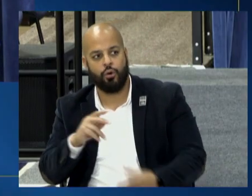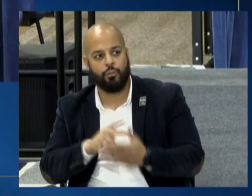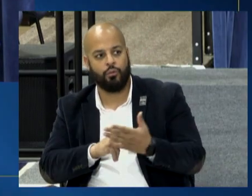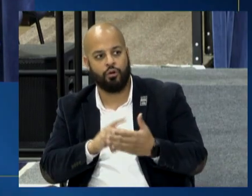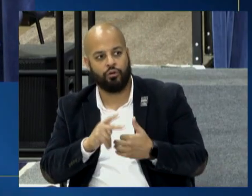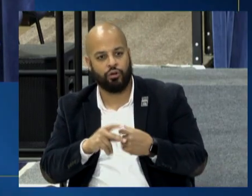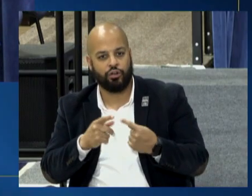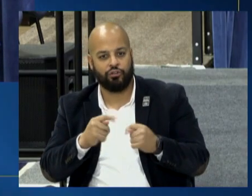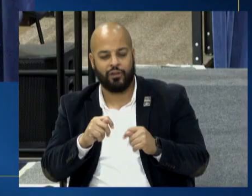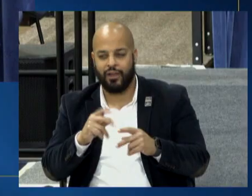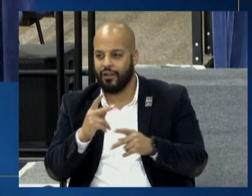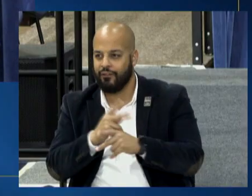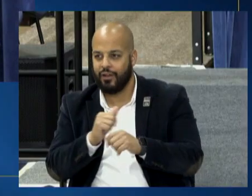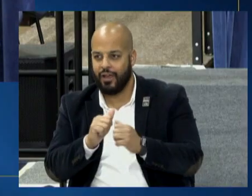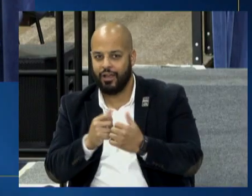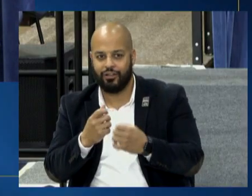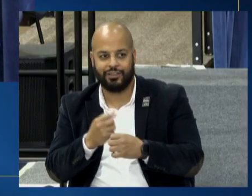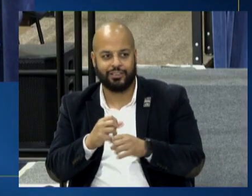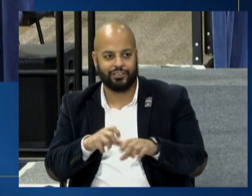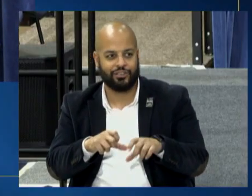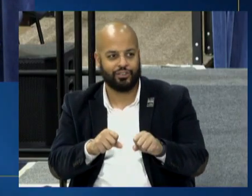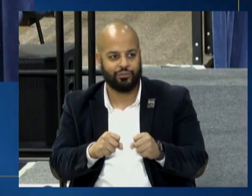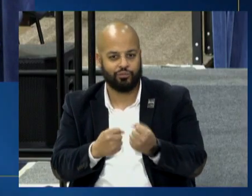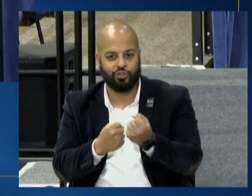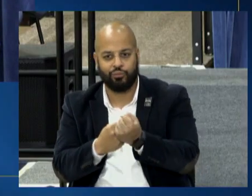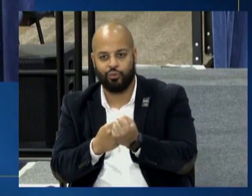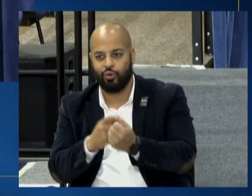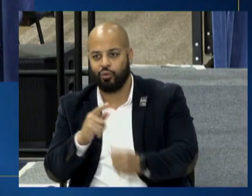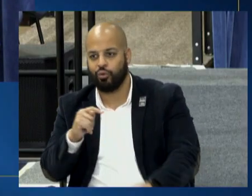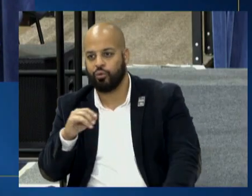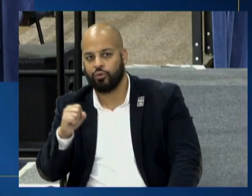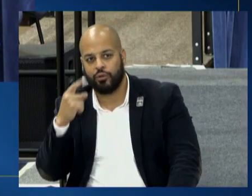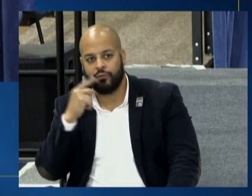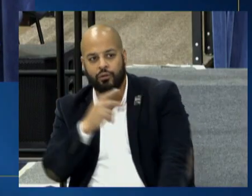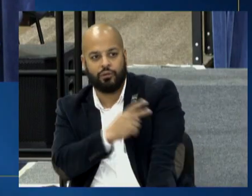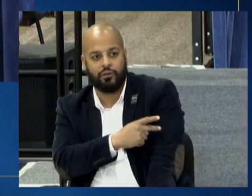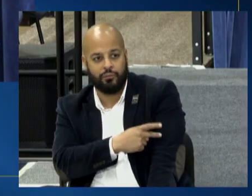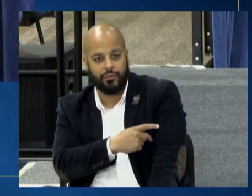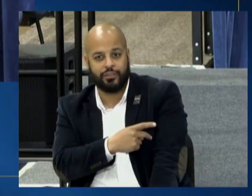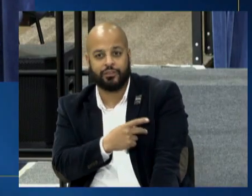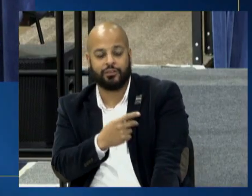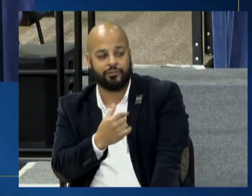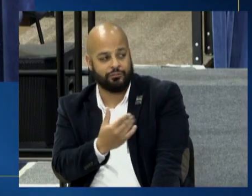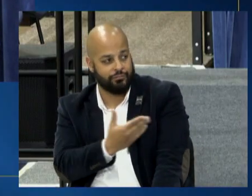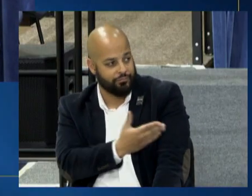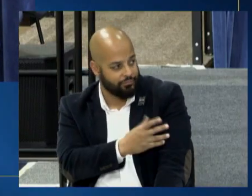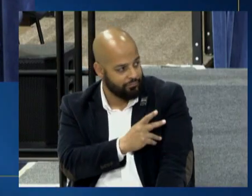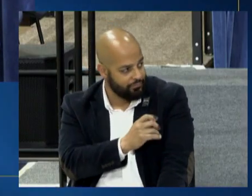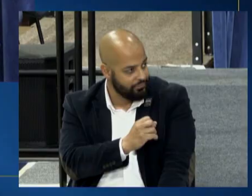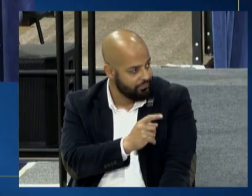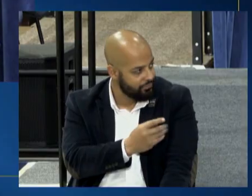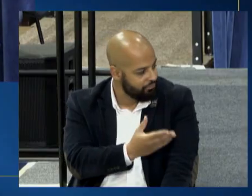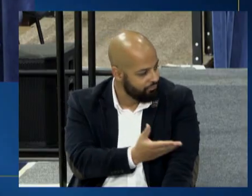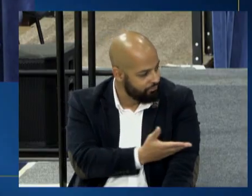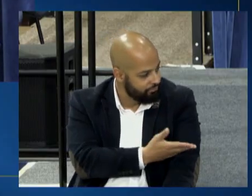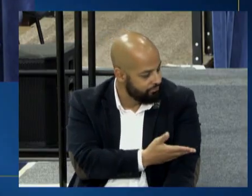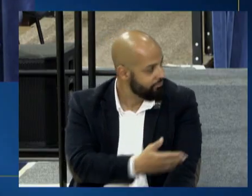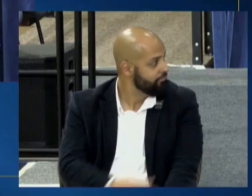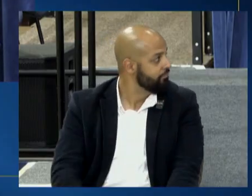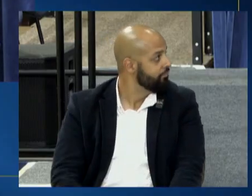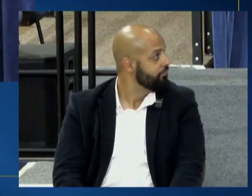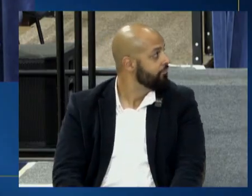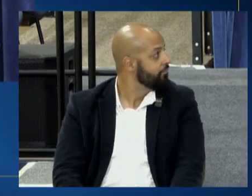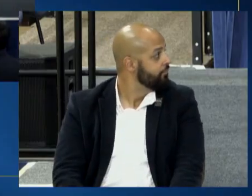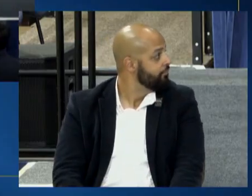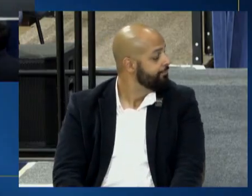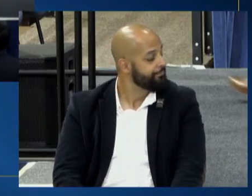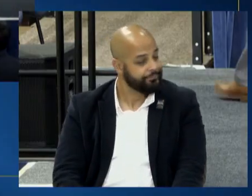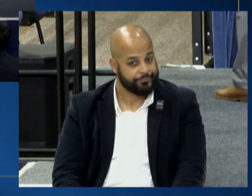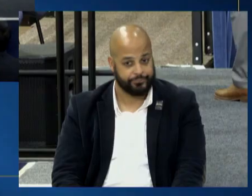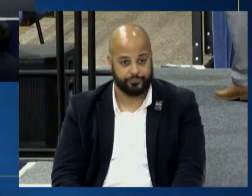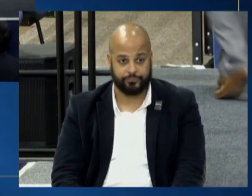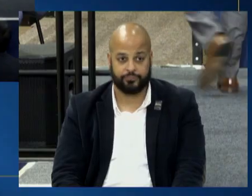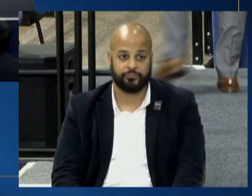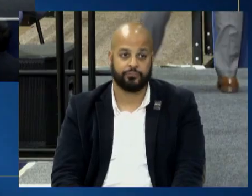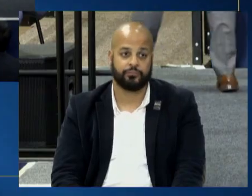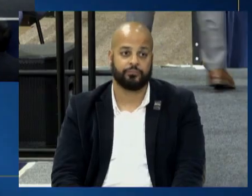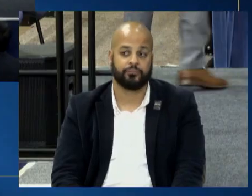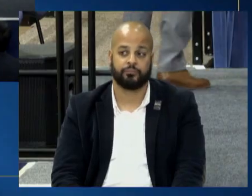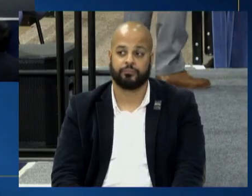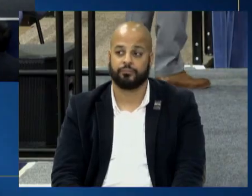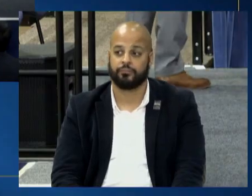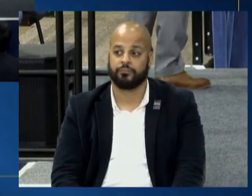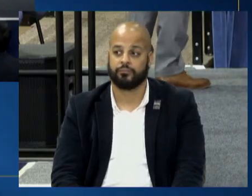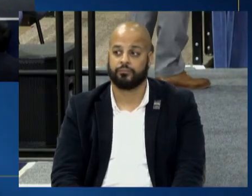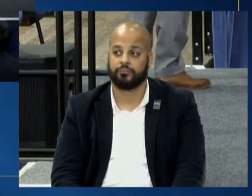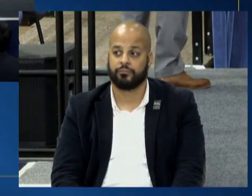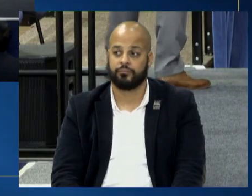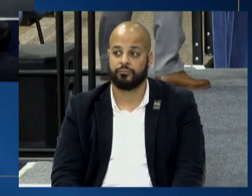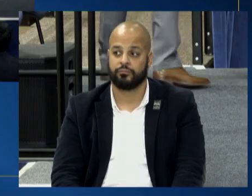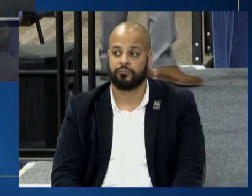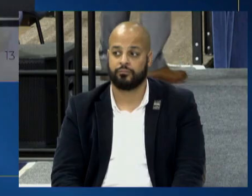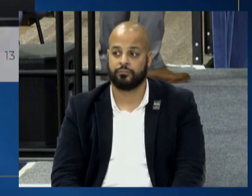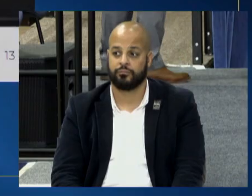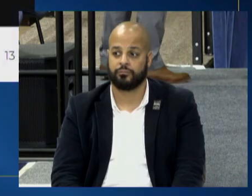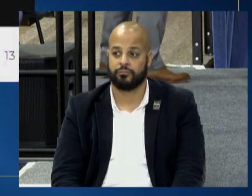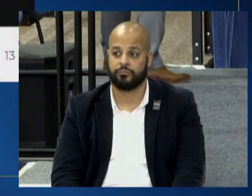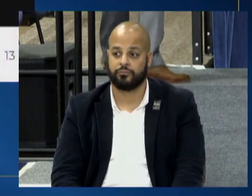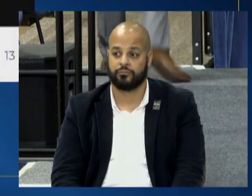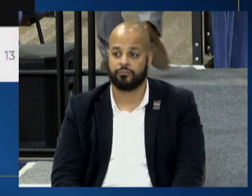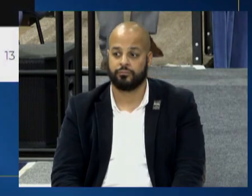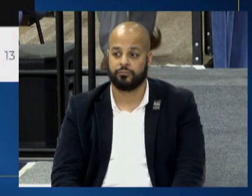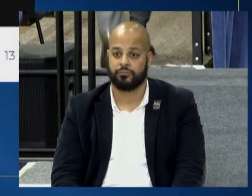and supporting patients for the Moonshot. So, with that, Kate, please come to the stage.